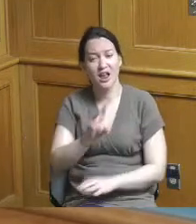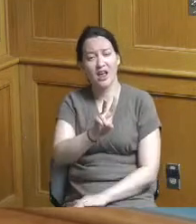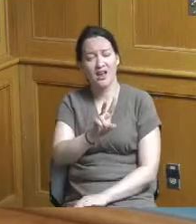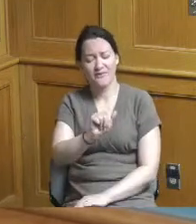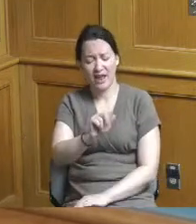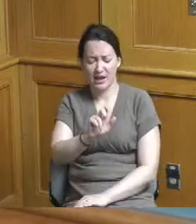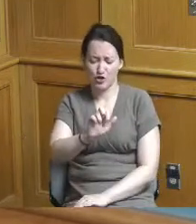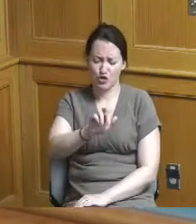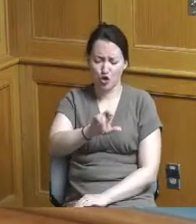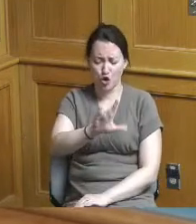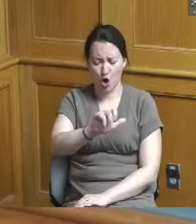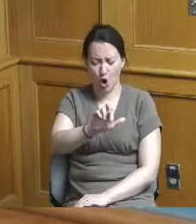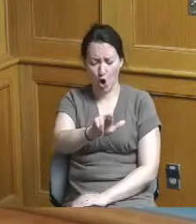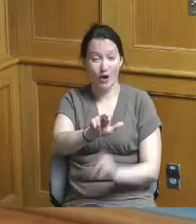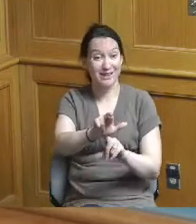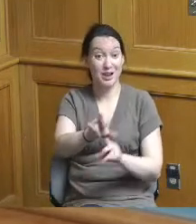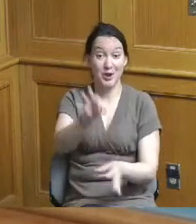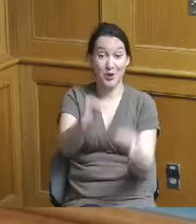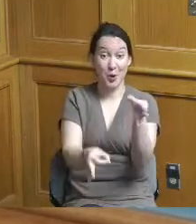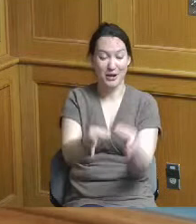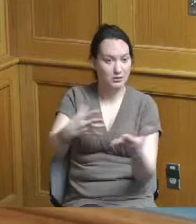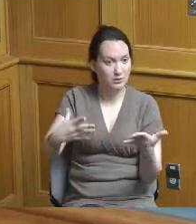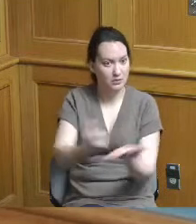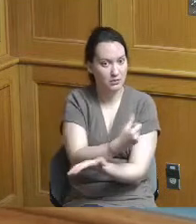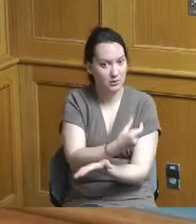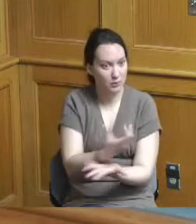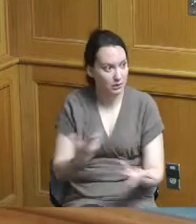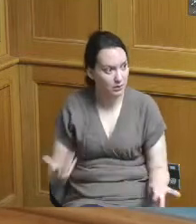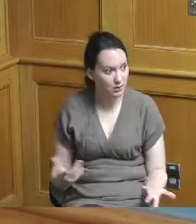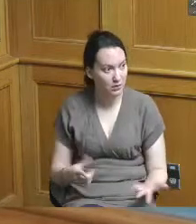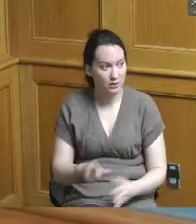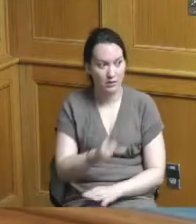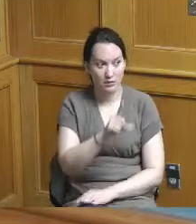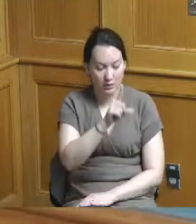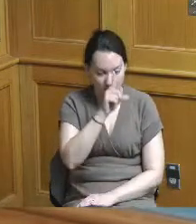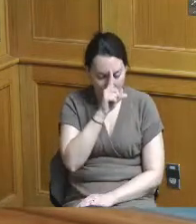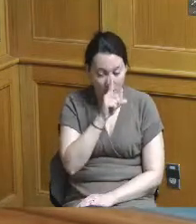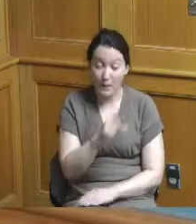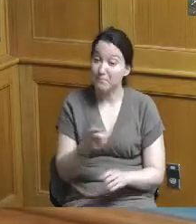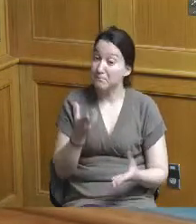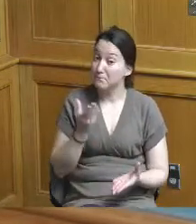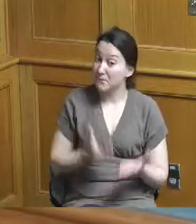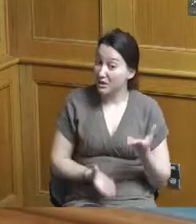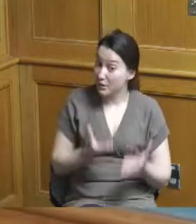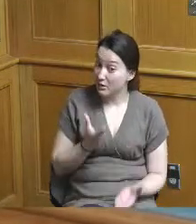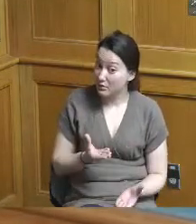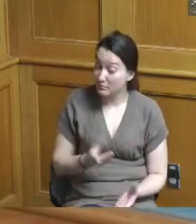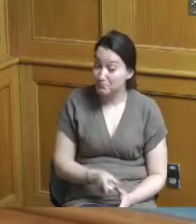their issue they went to court they won and I think that possibly they didn't put anything on